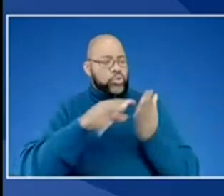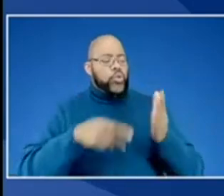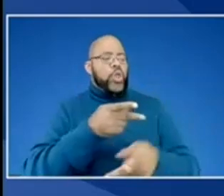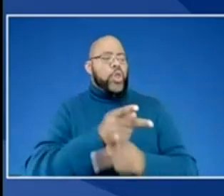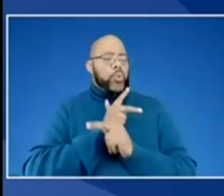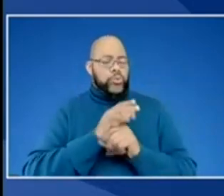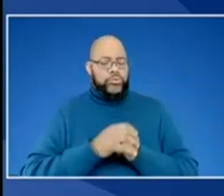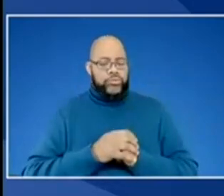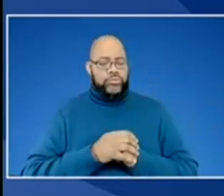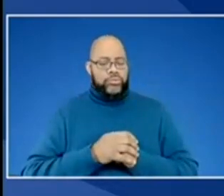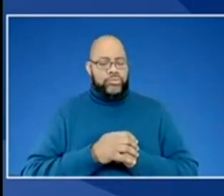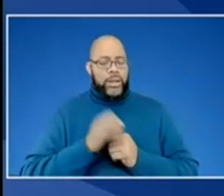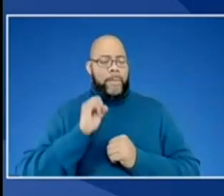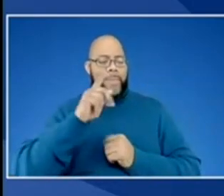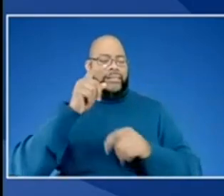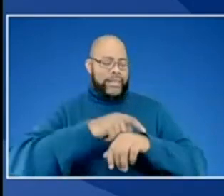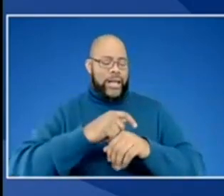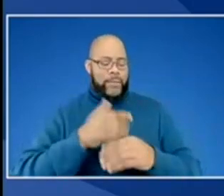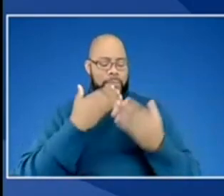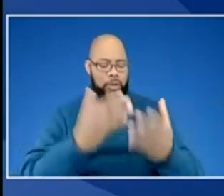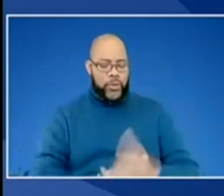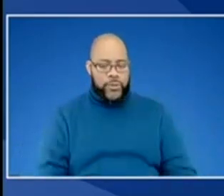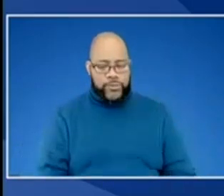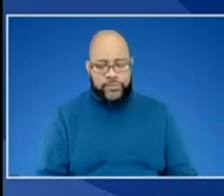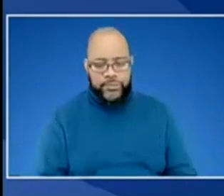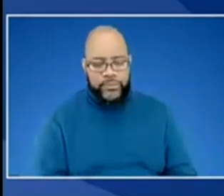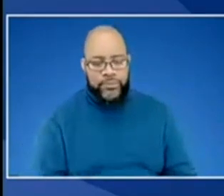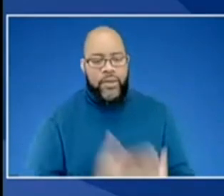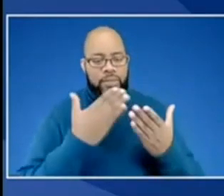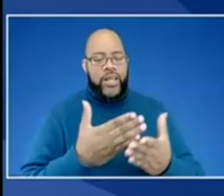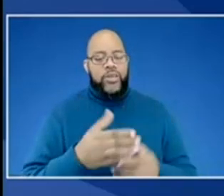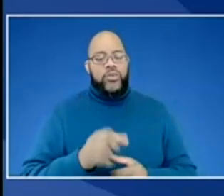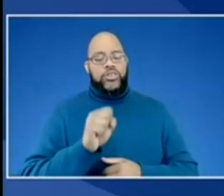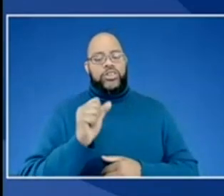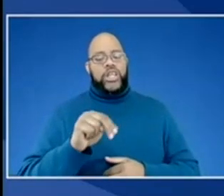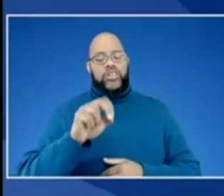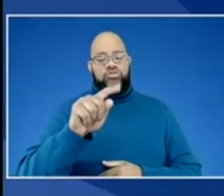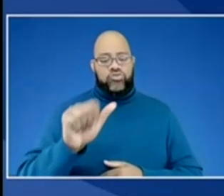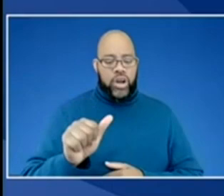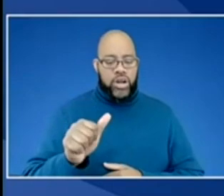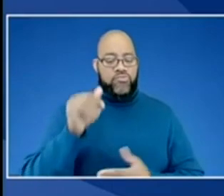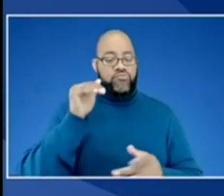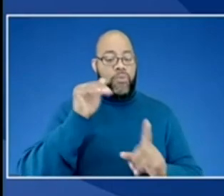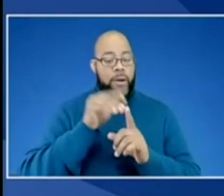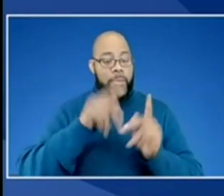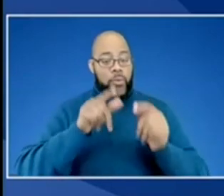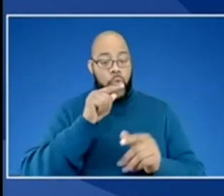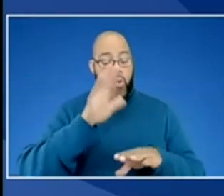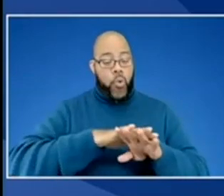I yield back my time. Thank you, Satra. A reminder to those that are on the list.